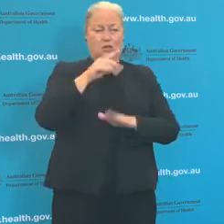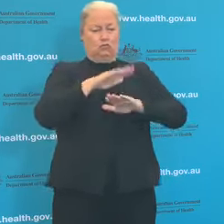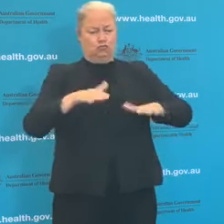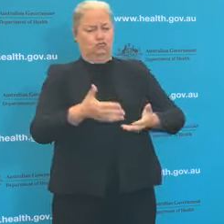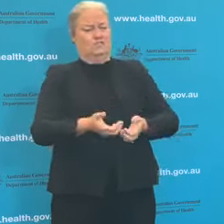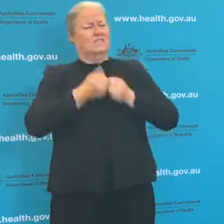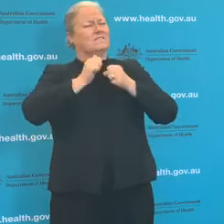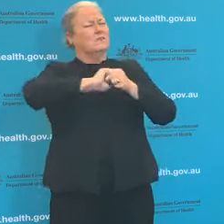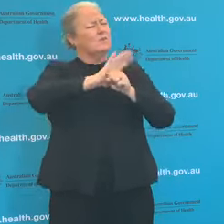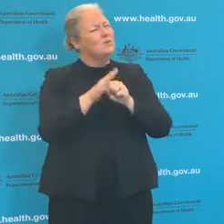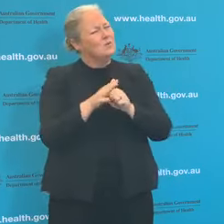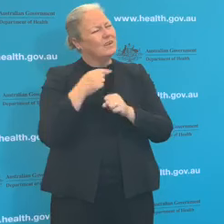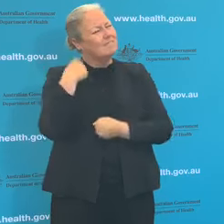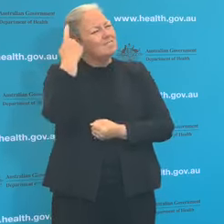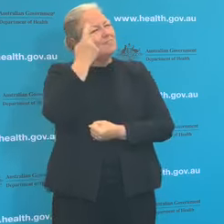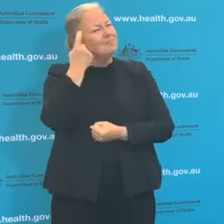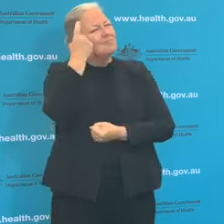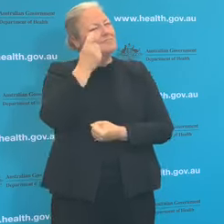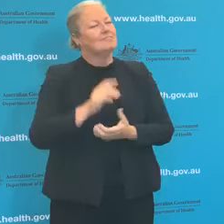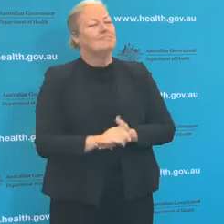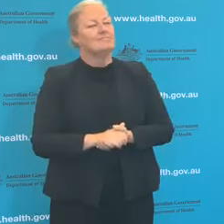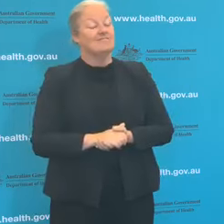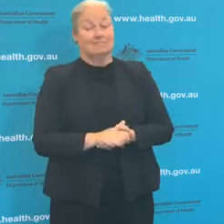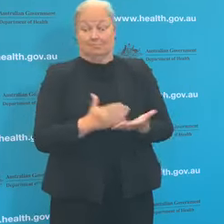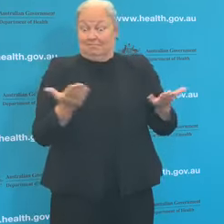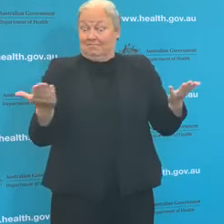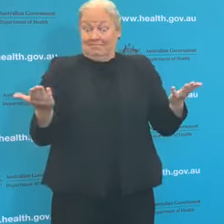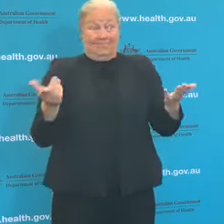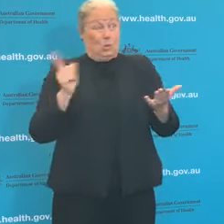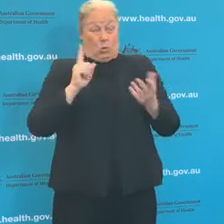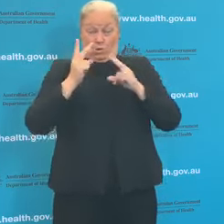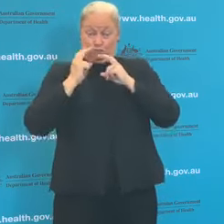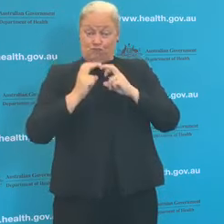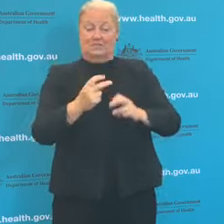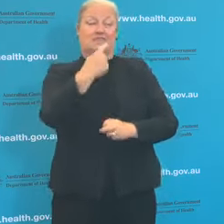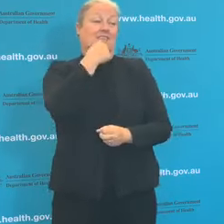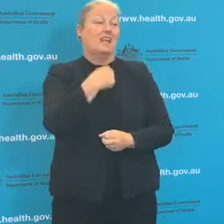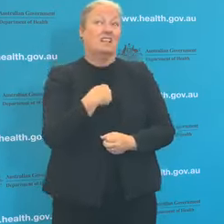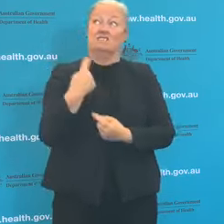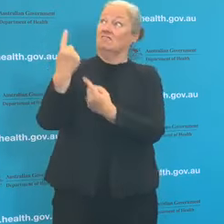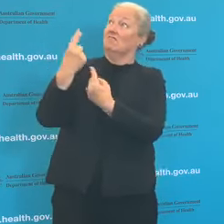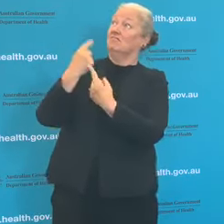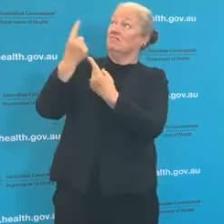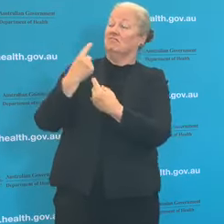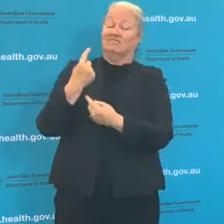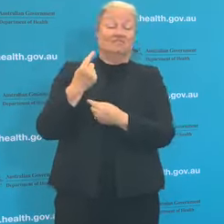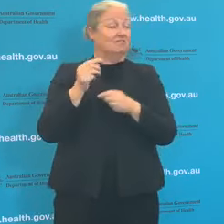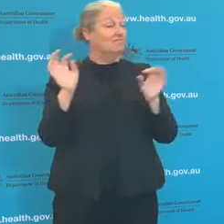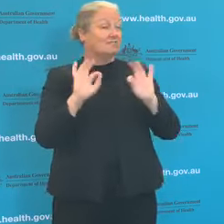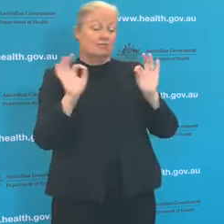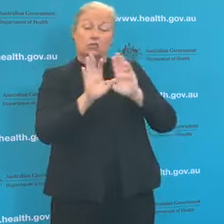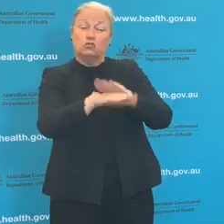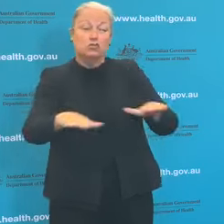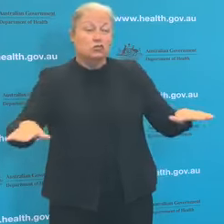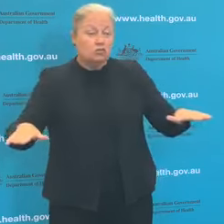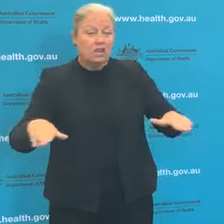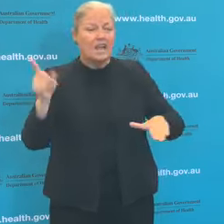Because that is the science at the moment. There have been- there is now an increasing amount of data that